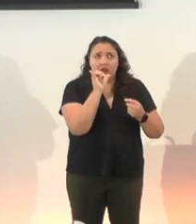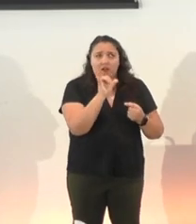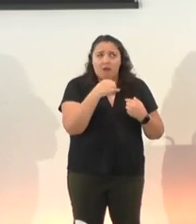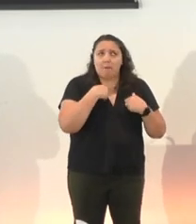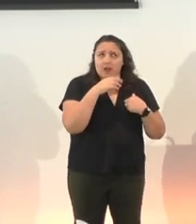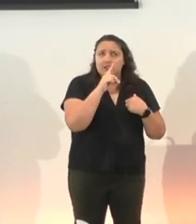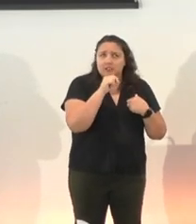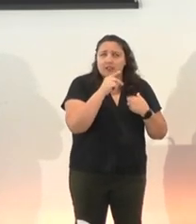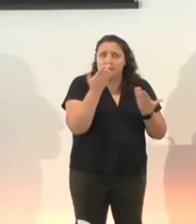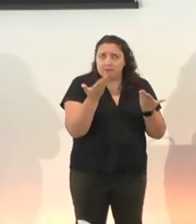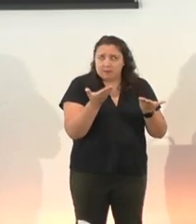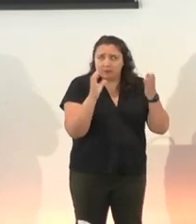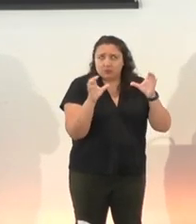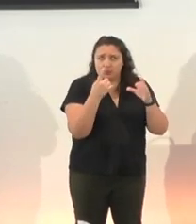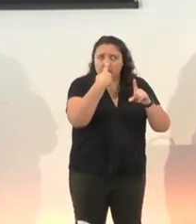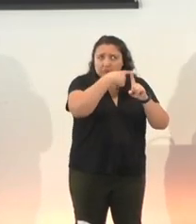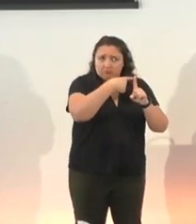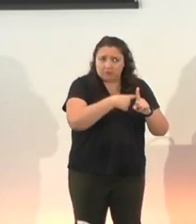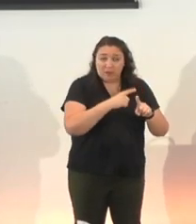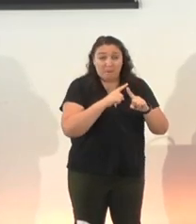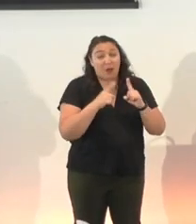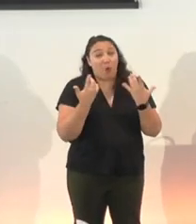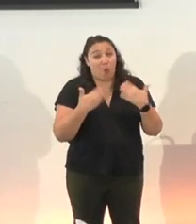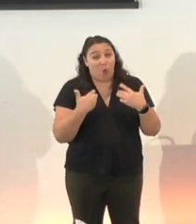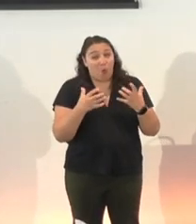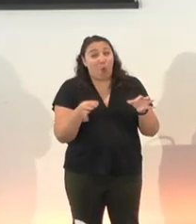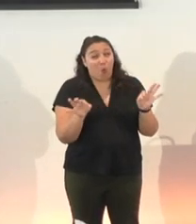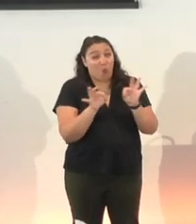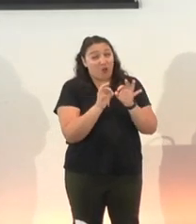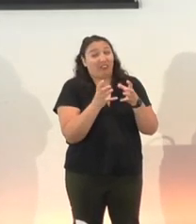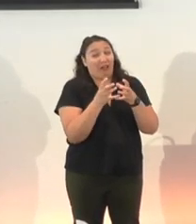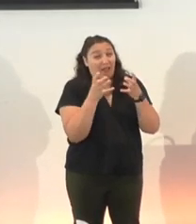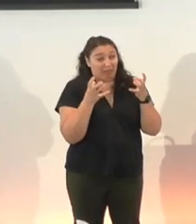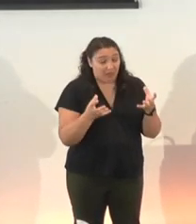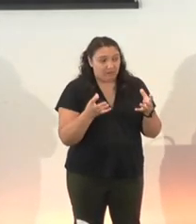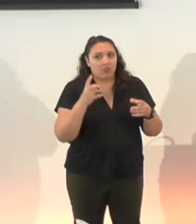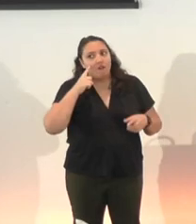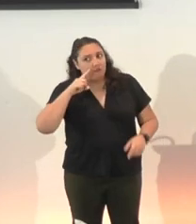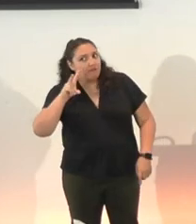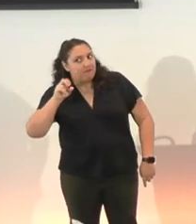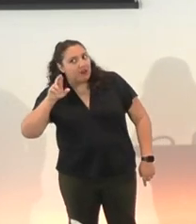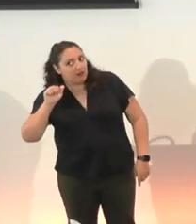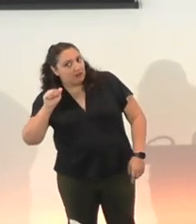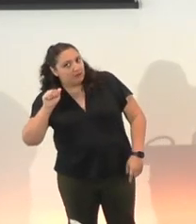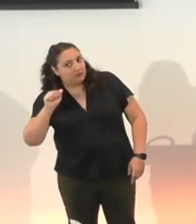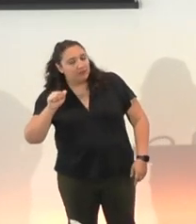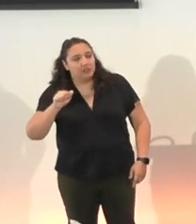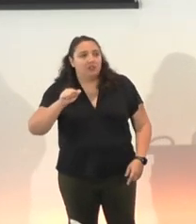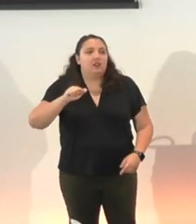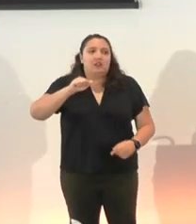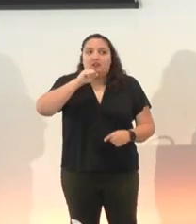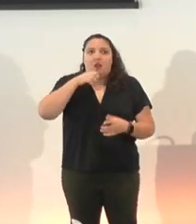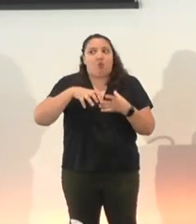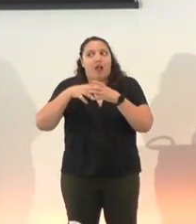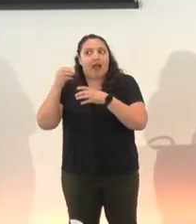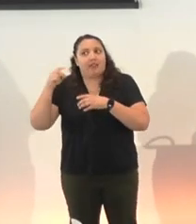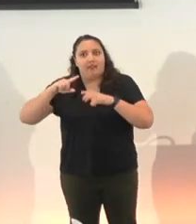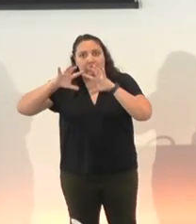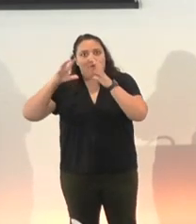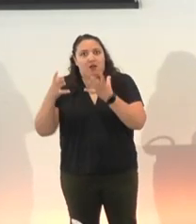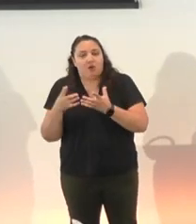good but is also worth a lot. Not to say we are out of this bubble, to VERA, public institutions,